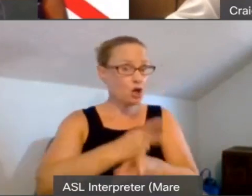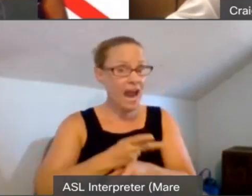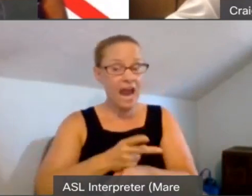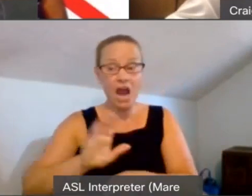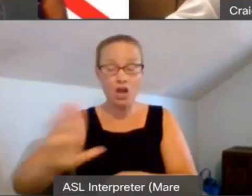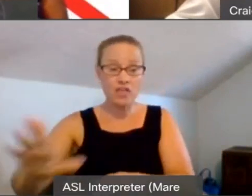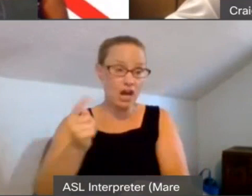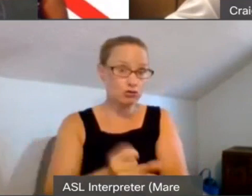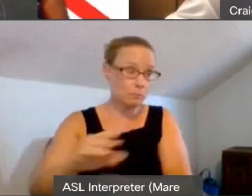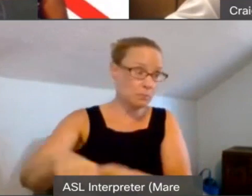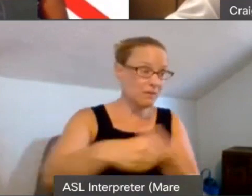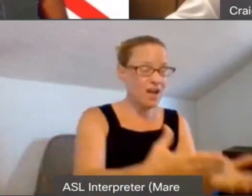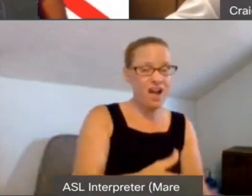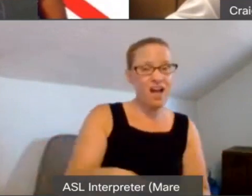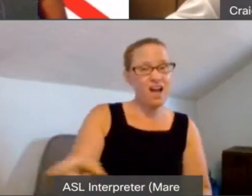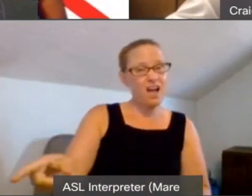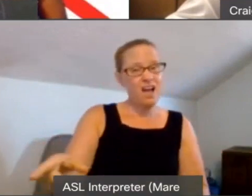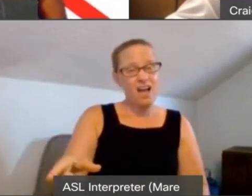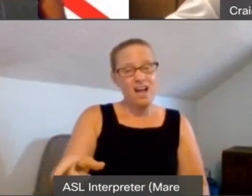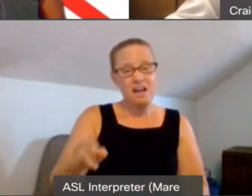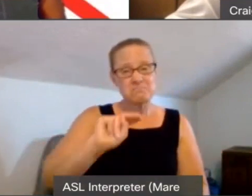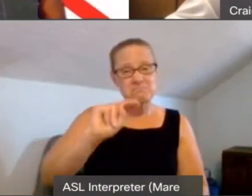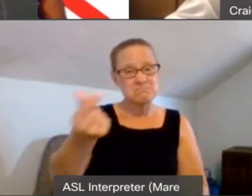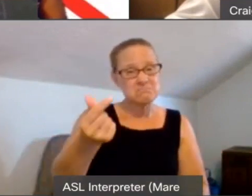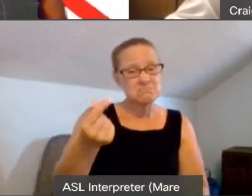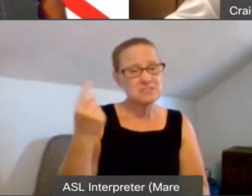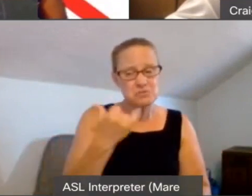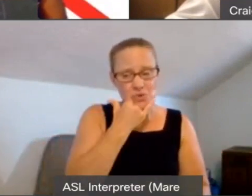or potentially dangerous care, then the court